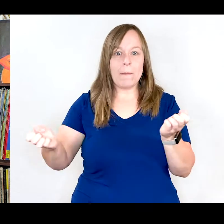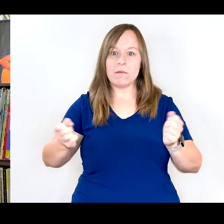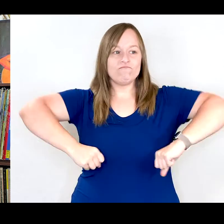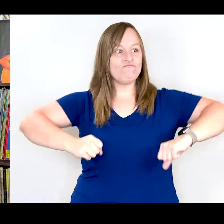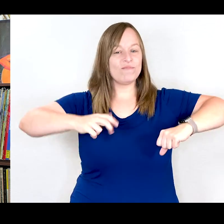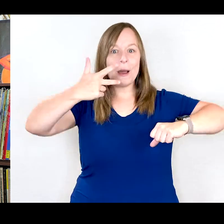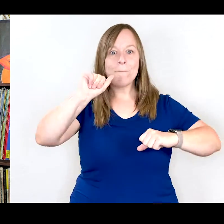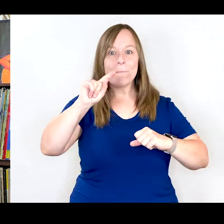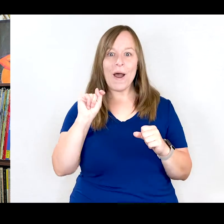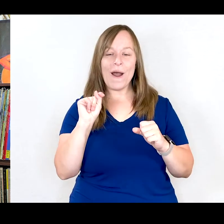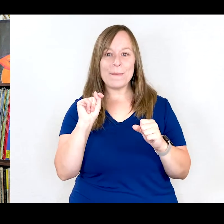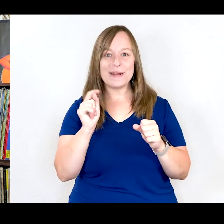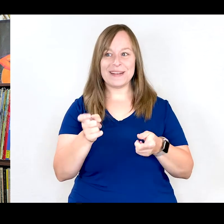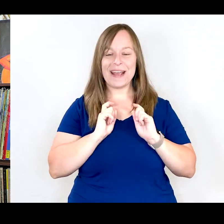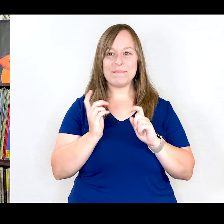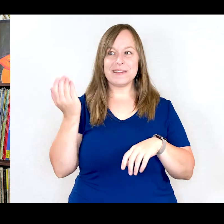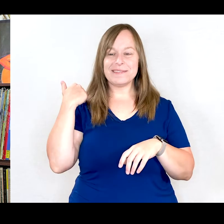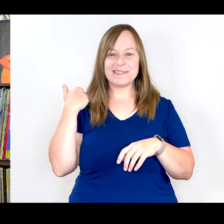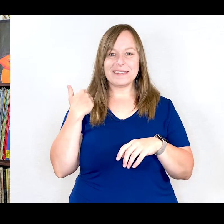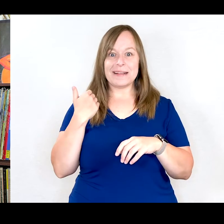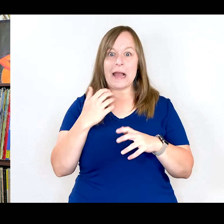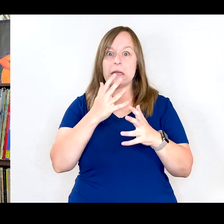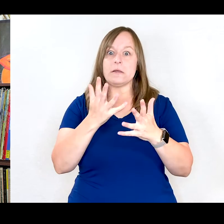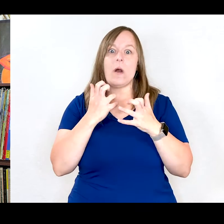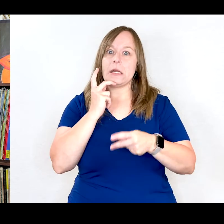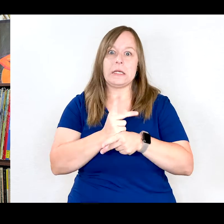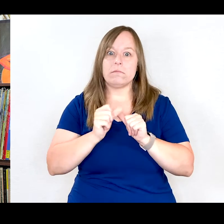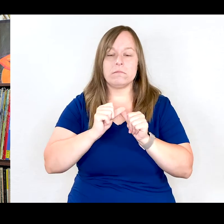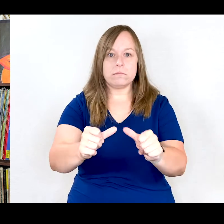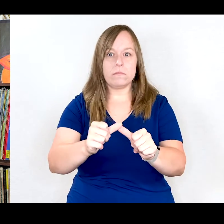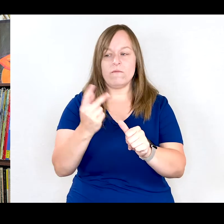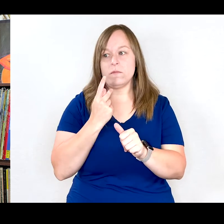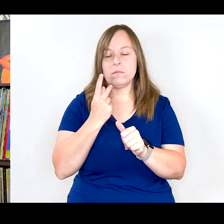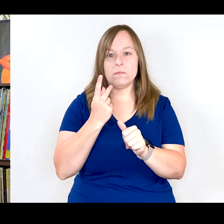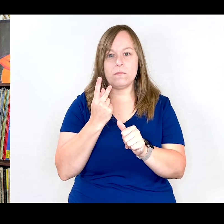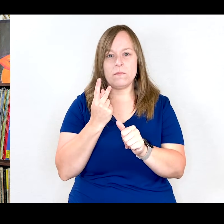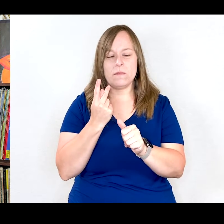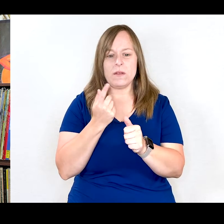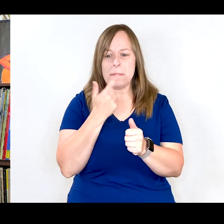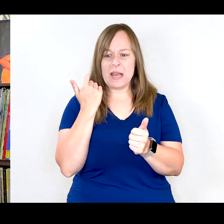So this very spacious apartment that I was grandfathered in, I was desperate to keep for him and for me